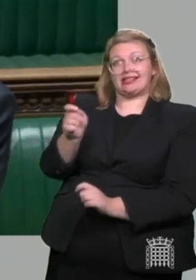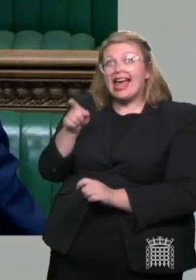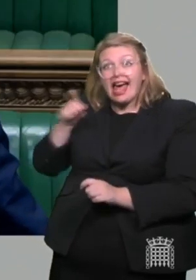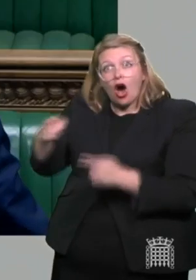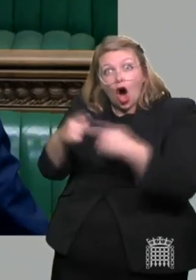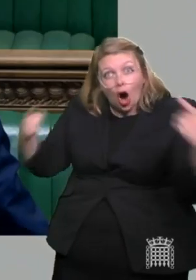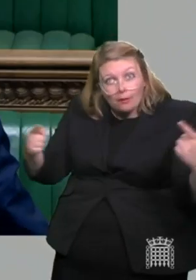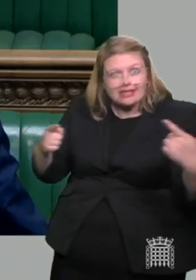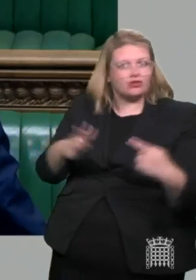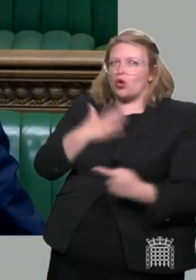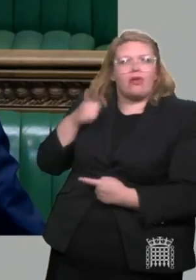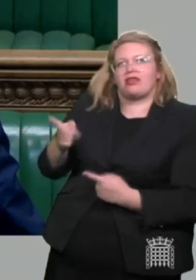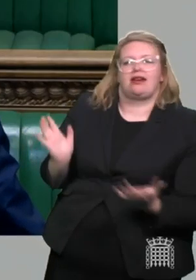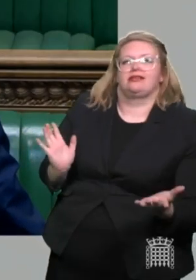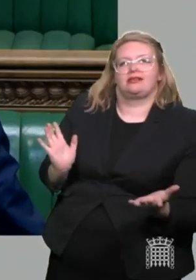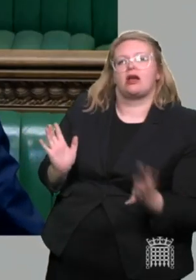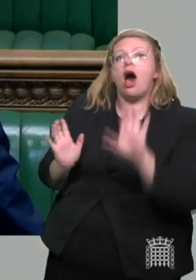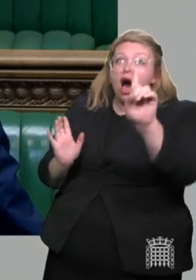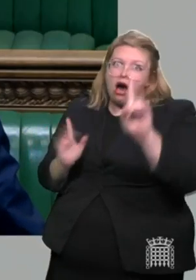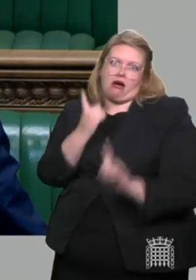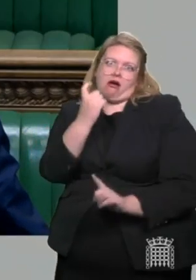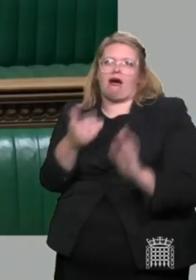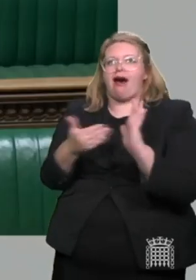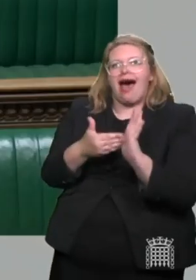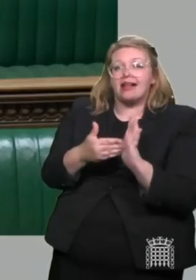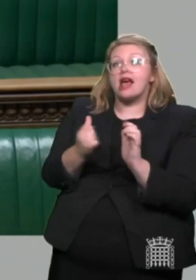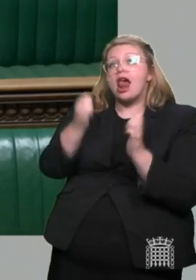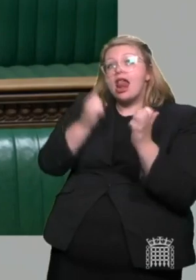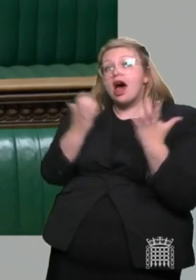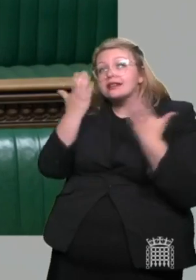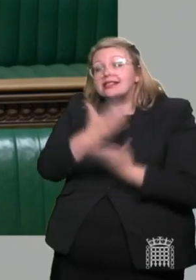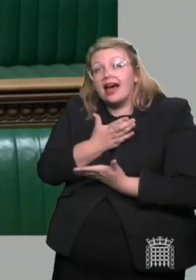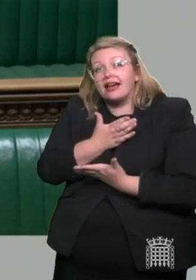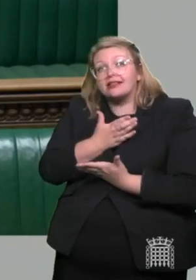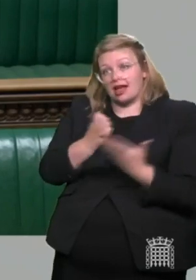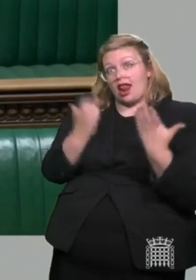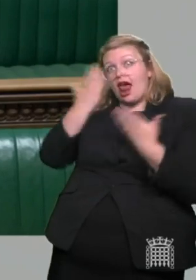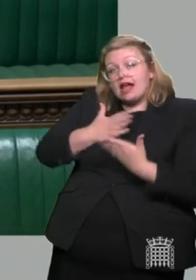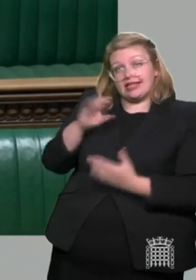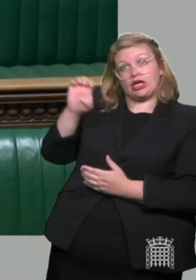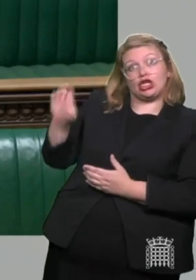by the way, I forgot to mention it but last night our friends in the European Union voted to approve